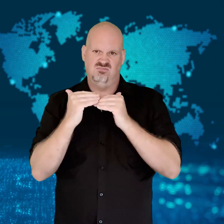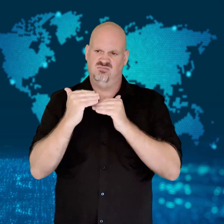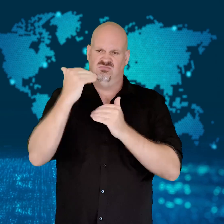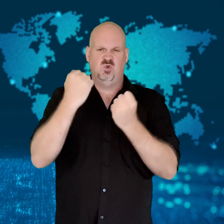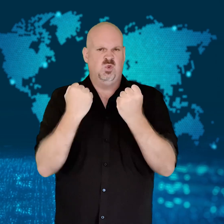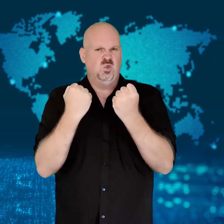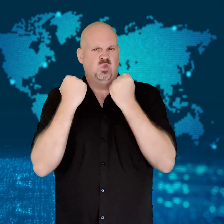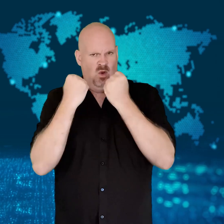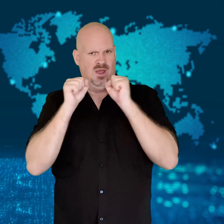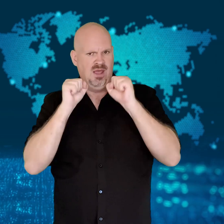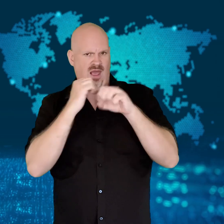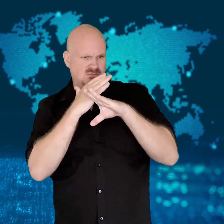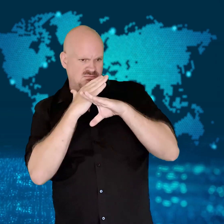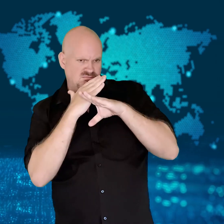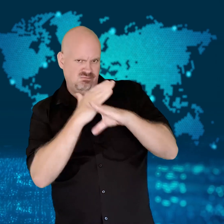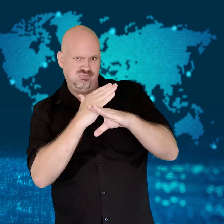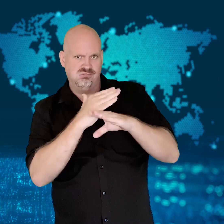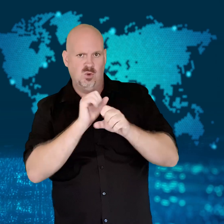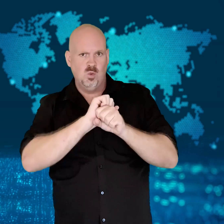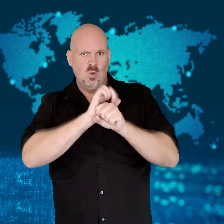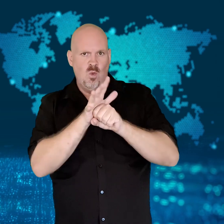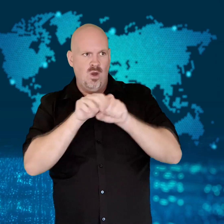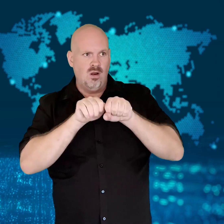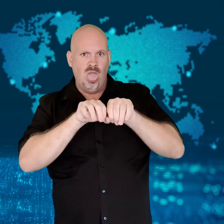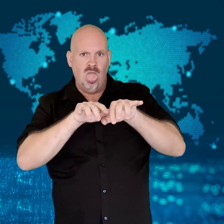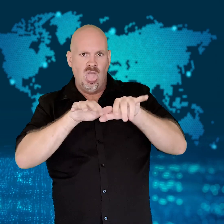the spread of COVID-19.